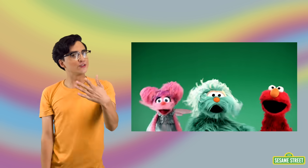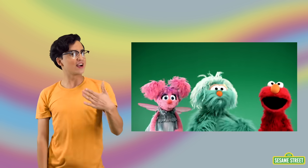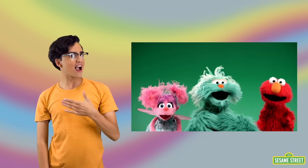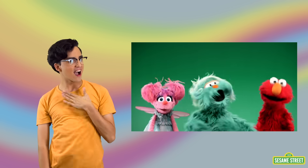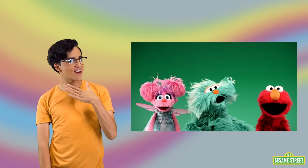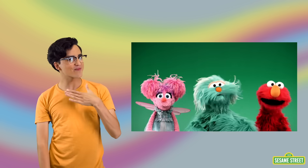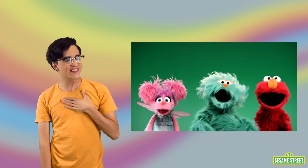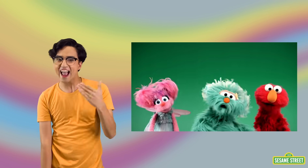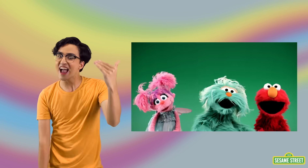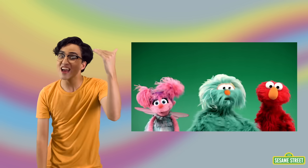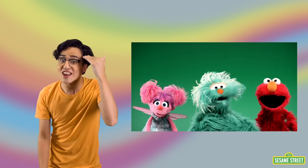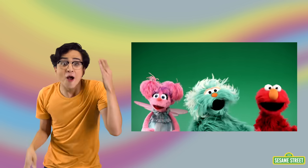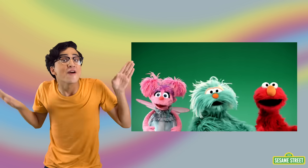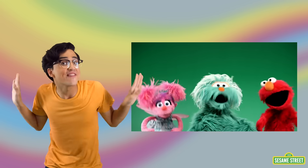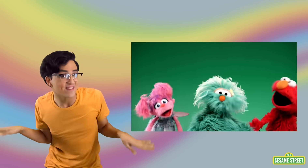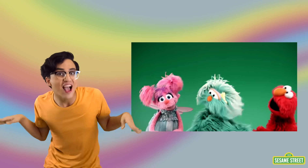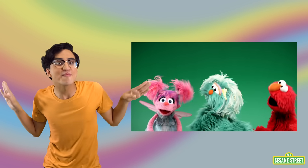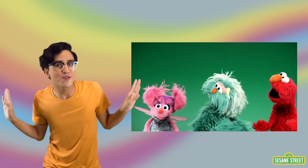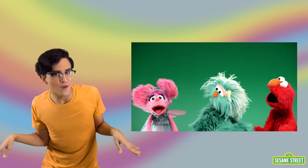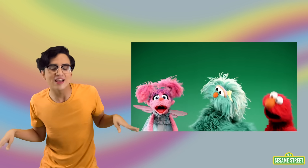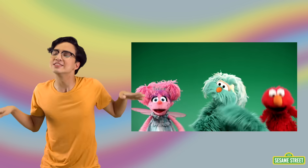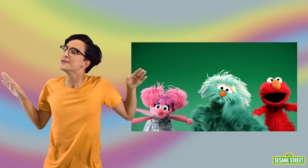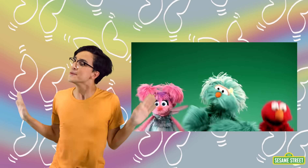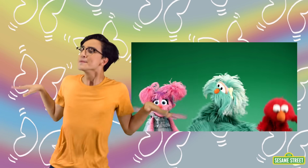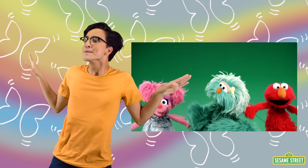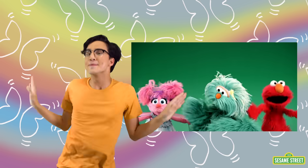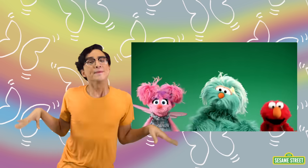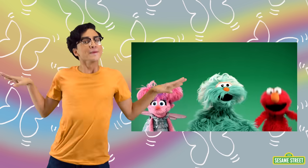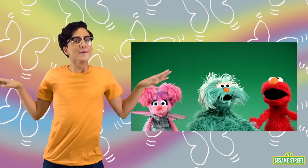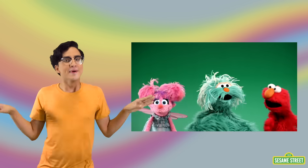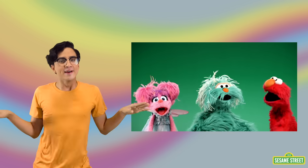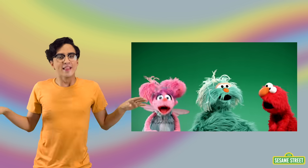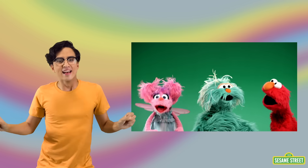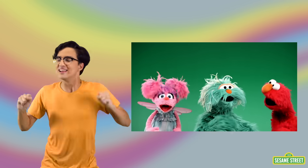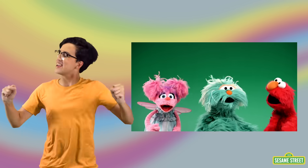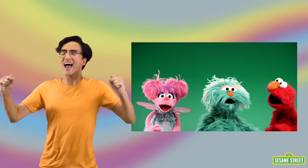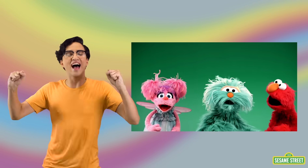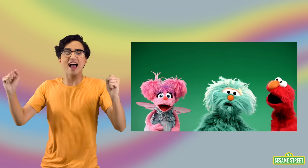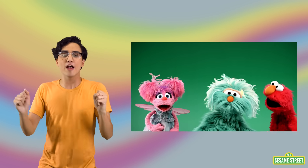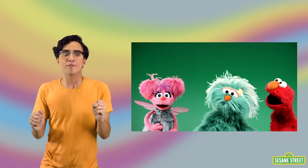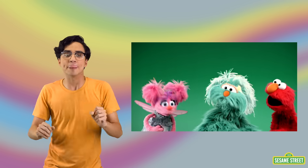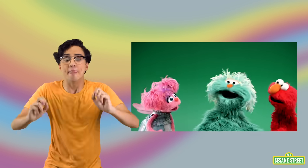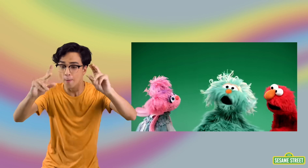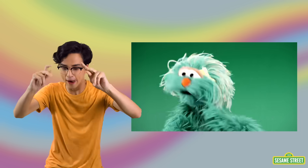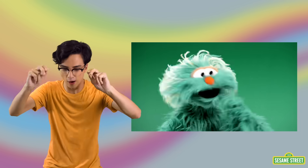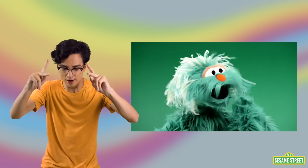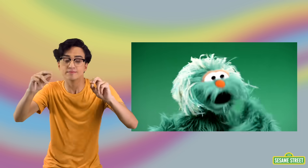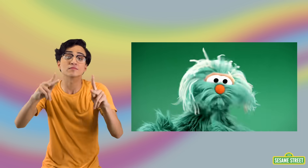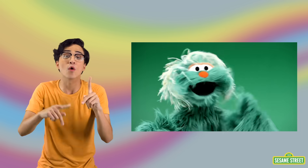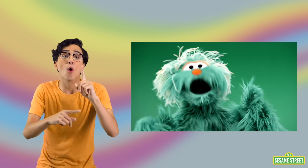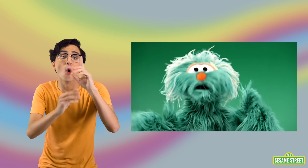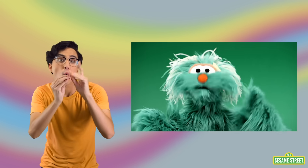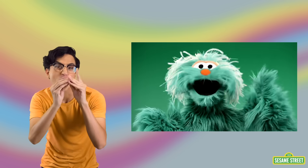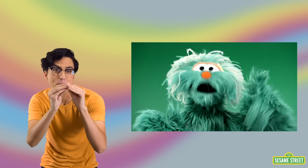If you're happy and you know it, flap your wings Okay okay. (speaks Spanish)